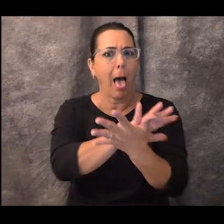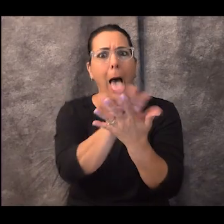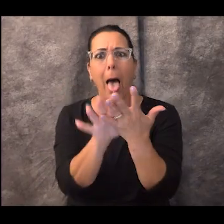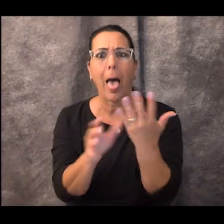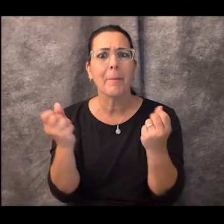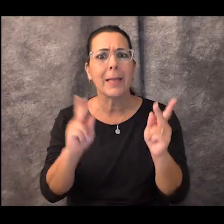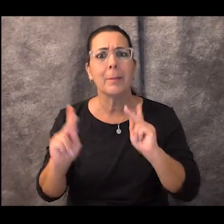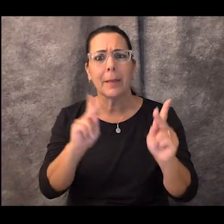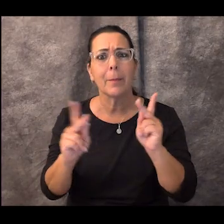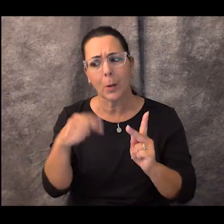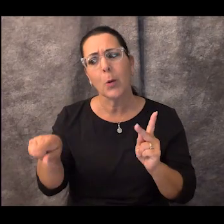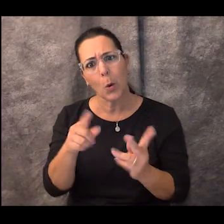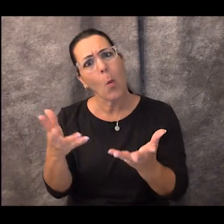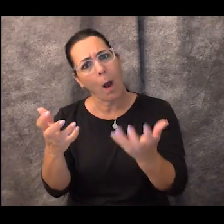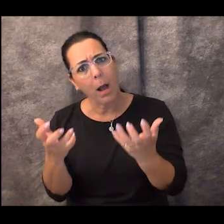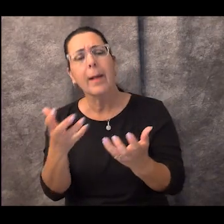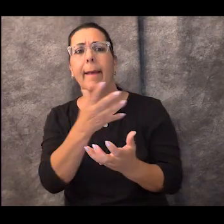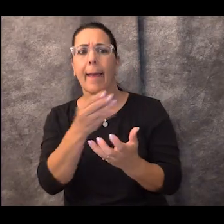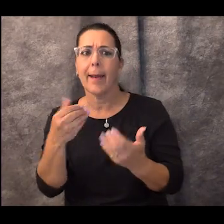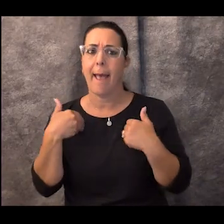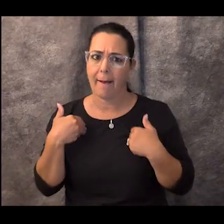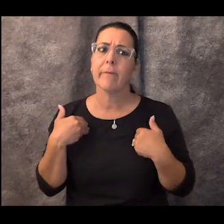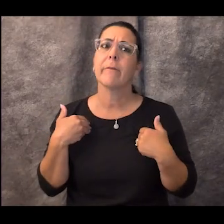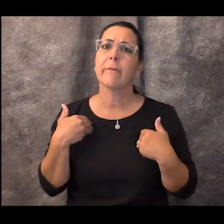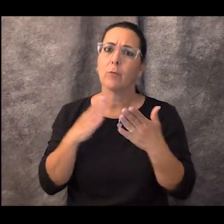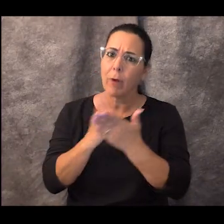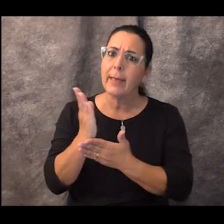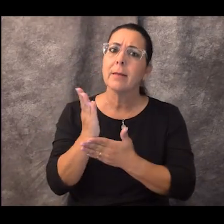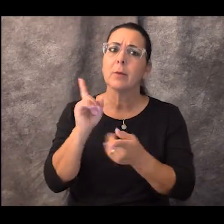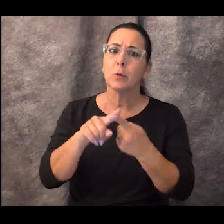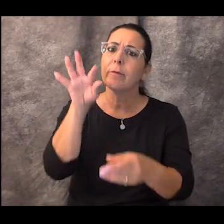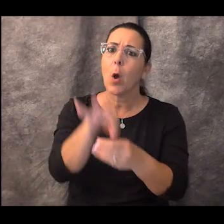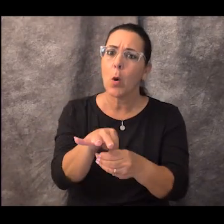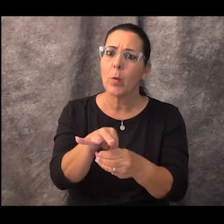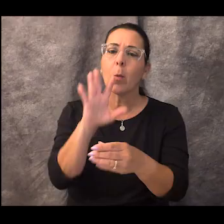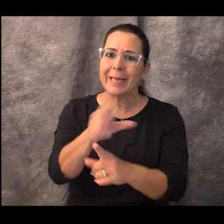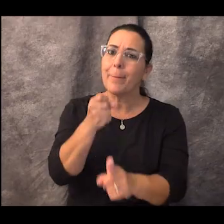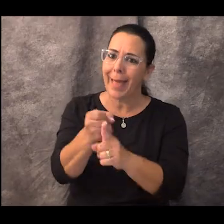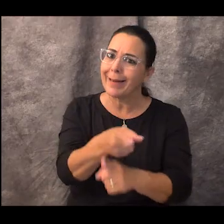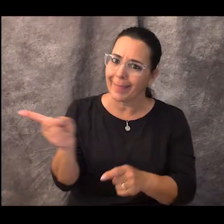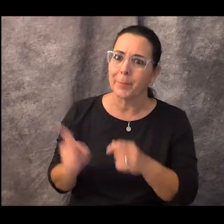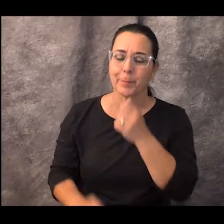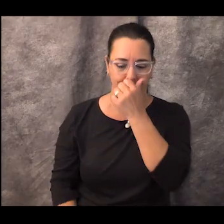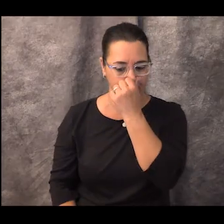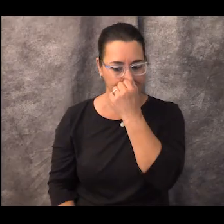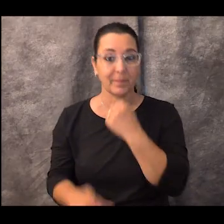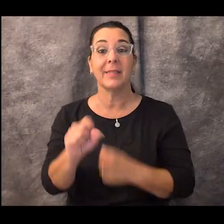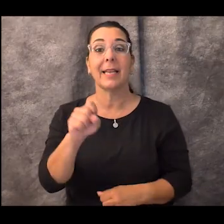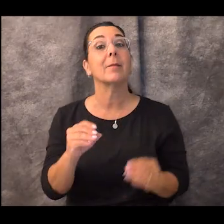want to and, and, and have the right to, to vote. (Michelle) Much more than we realize.